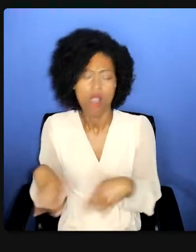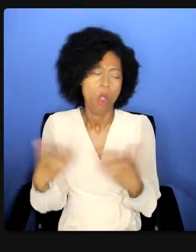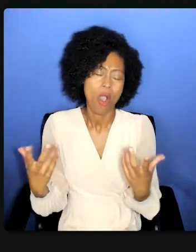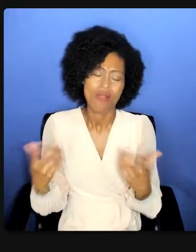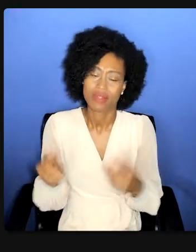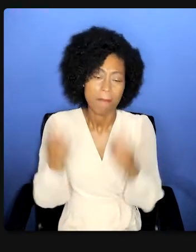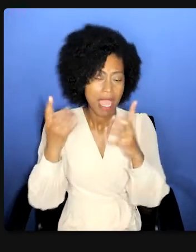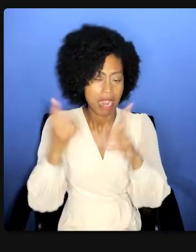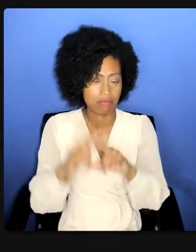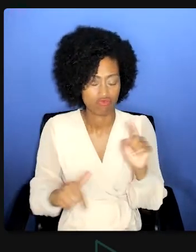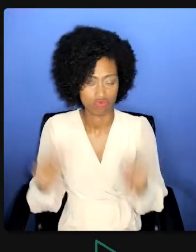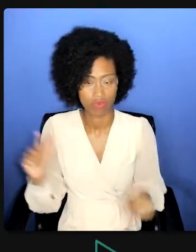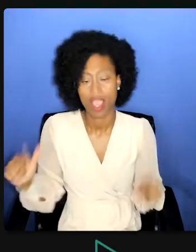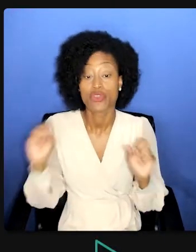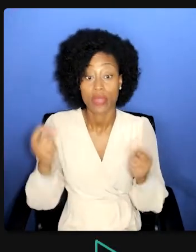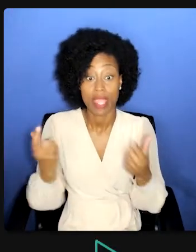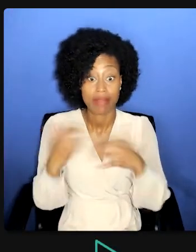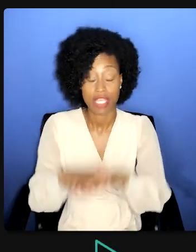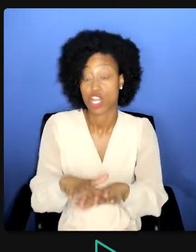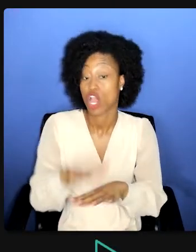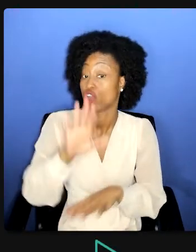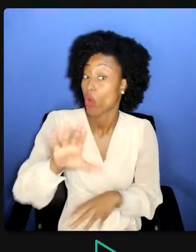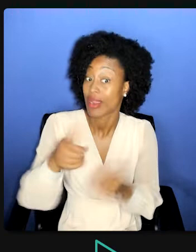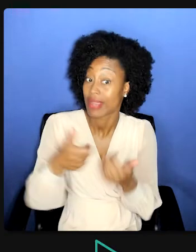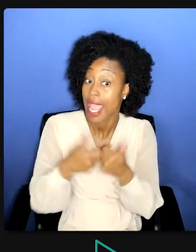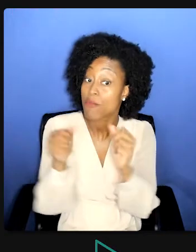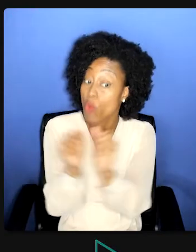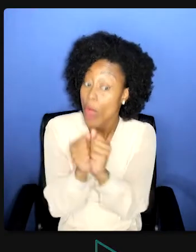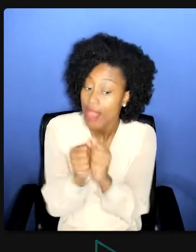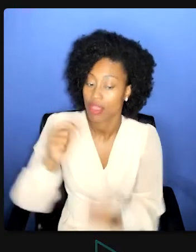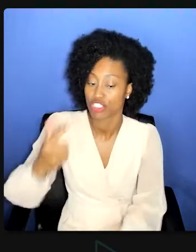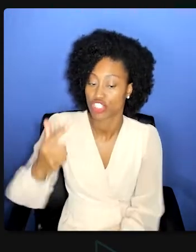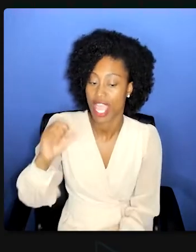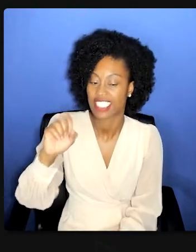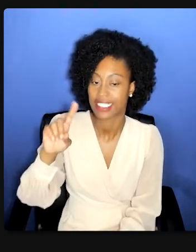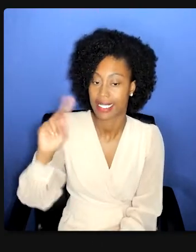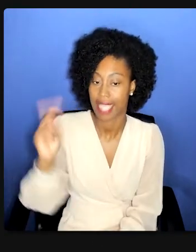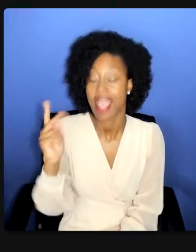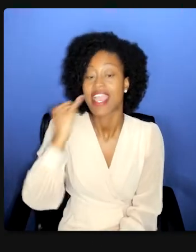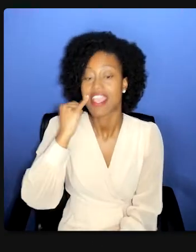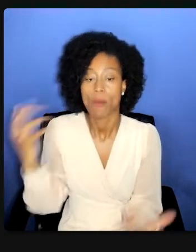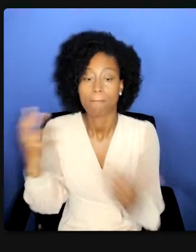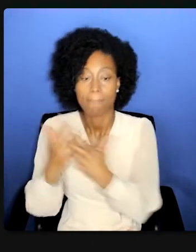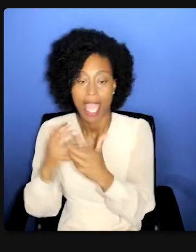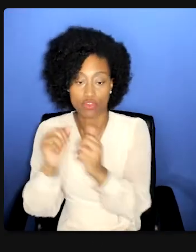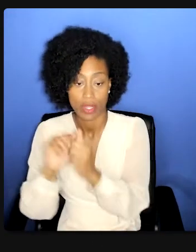you need to integrate your game server with SDK so you can work on MPS. And, to save you time,